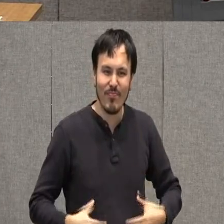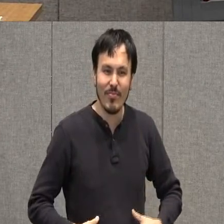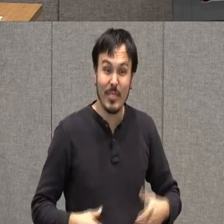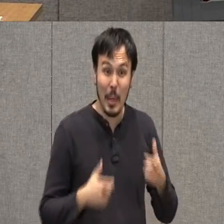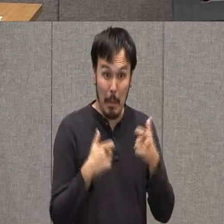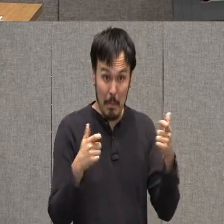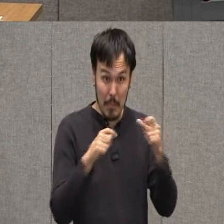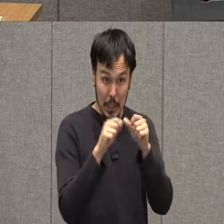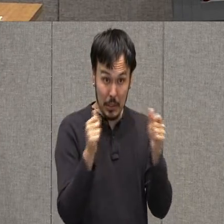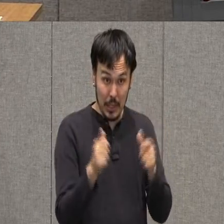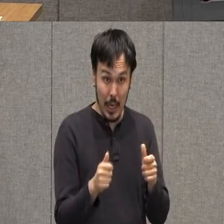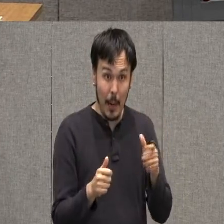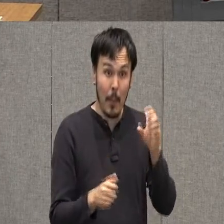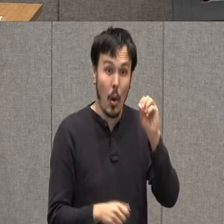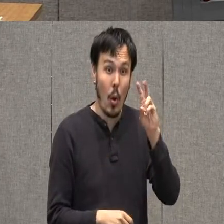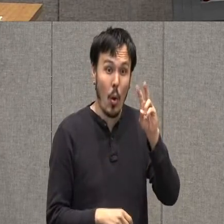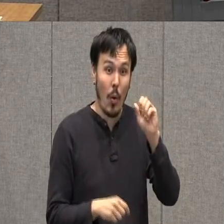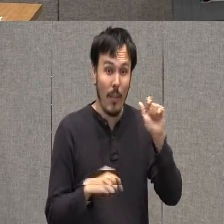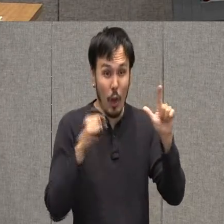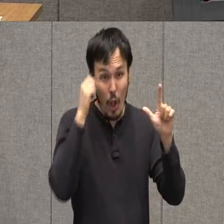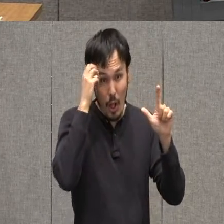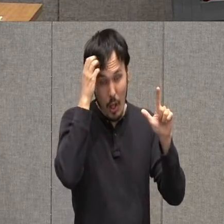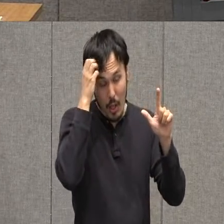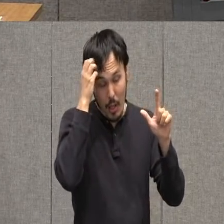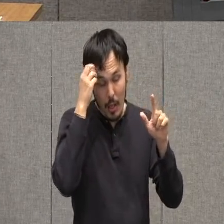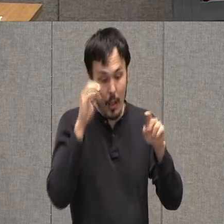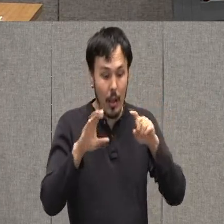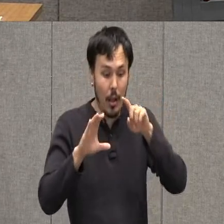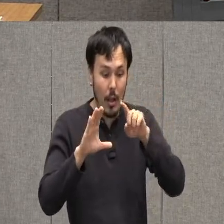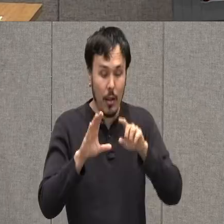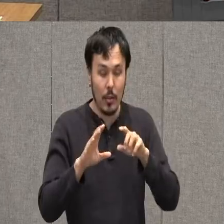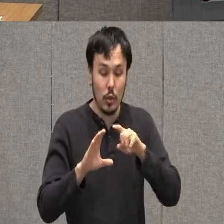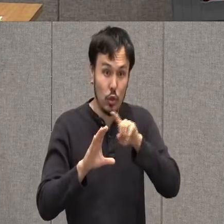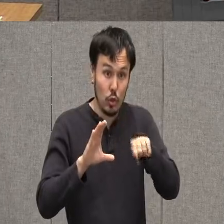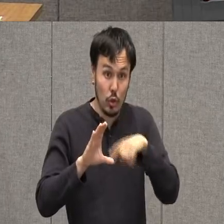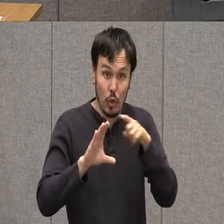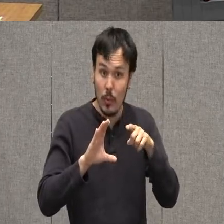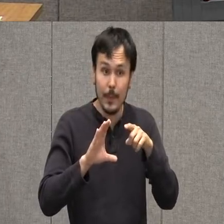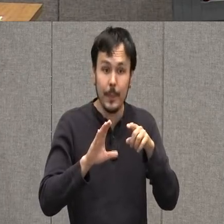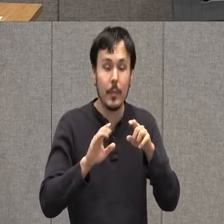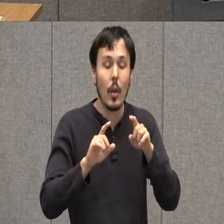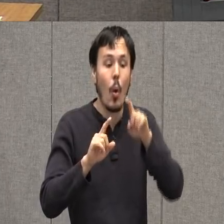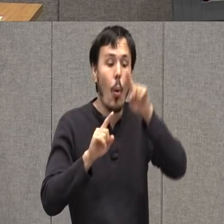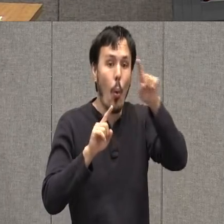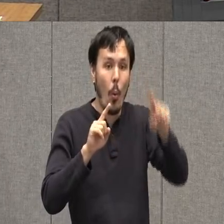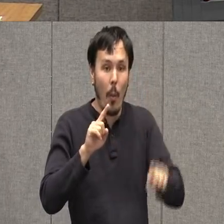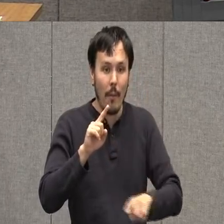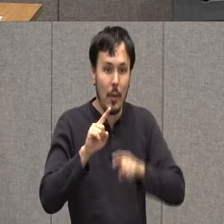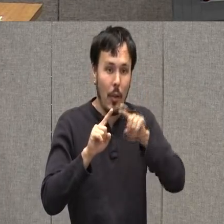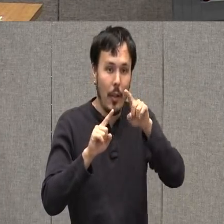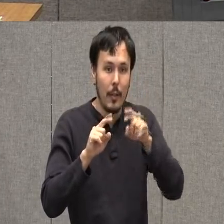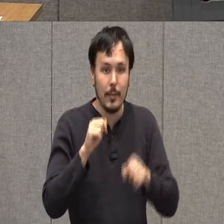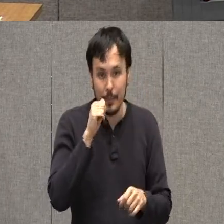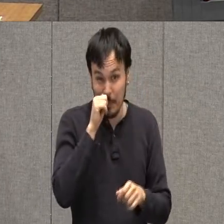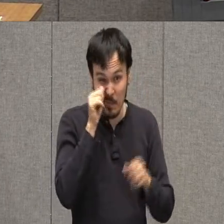Do you see the ovals in them? There's tons of ovals. This is how a lot of comic book artists work. They think about this shapes in that muscle